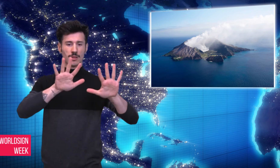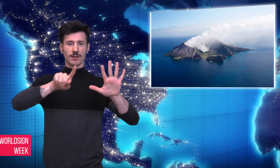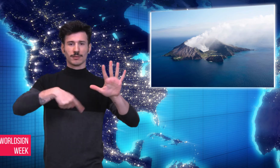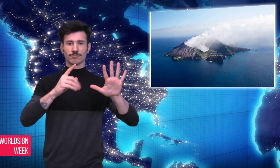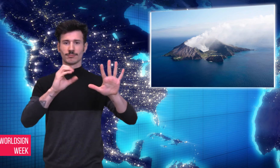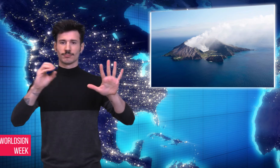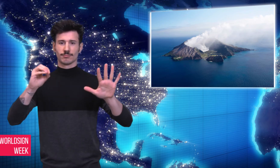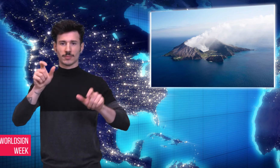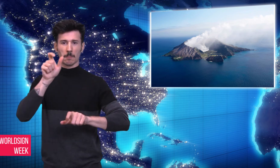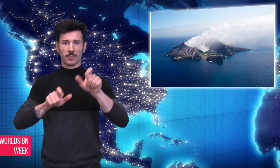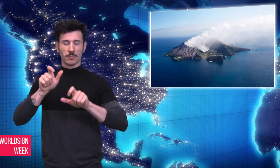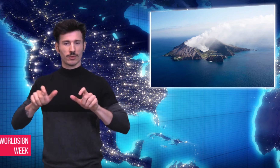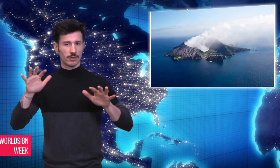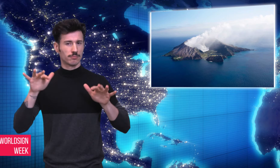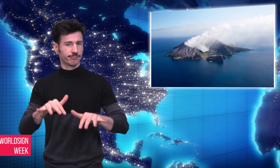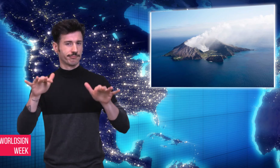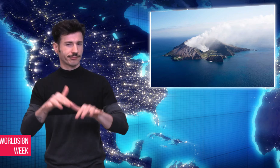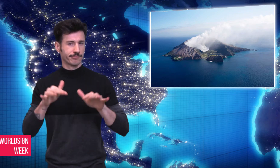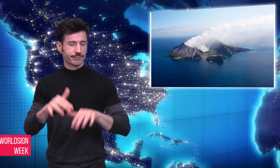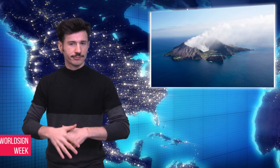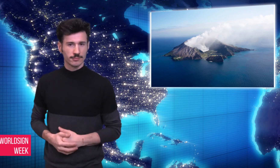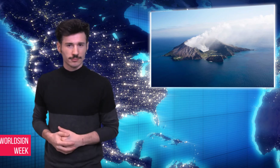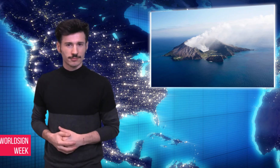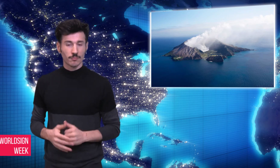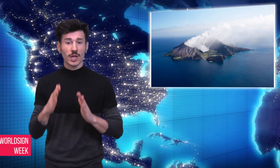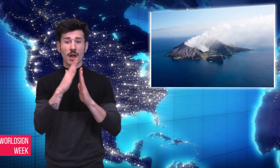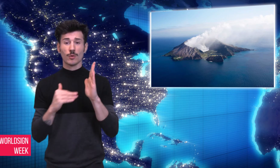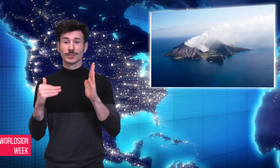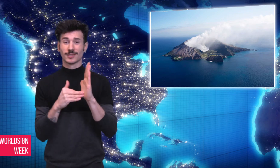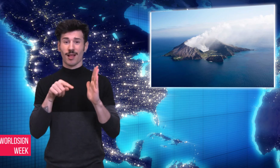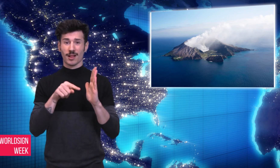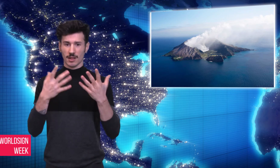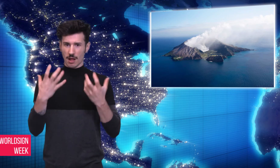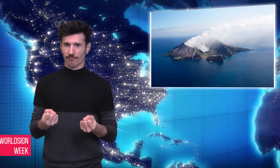New Zealand has many volcanoes because it is in